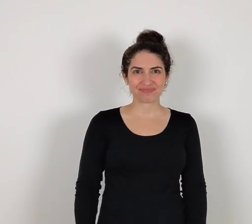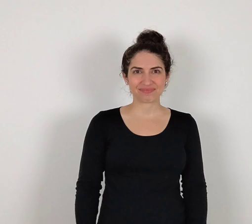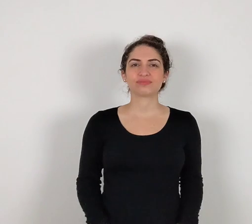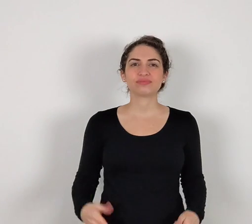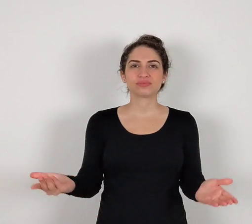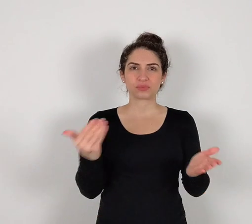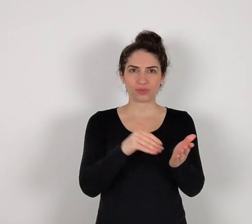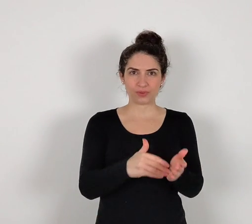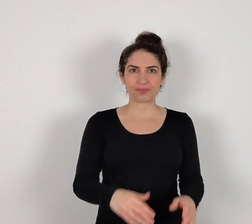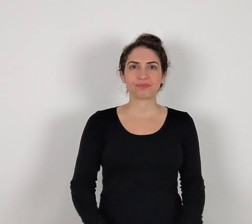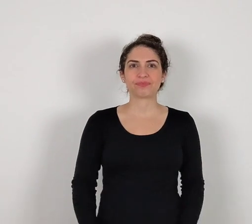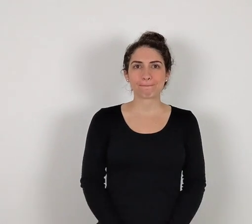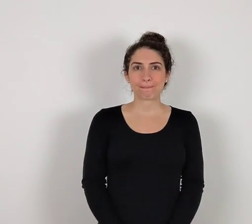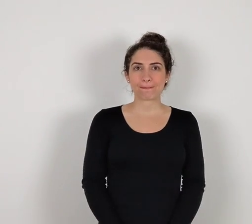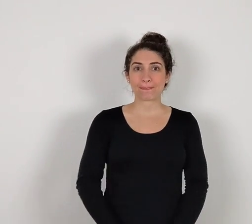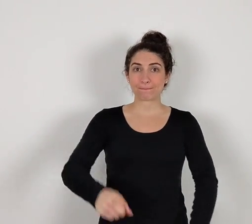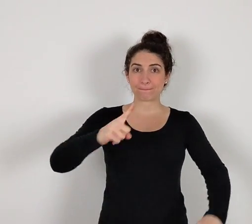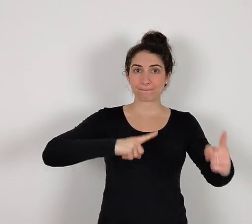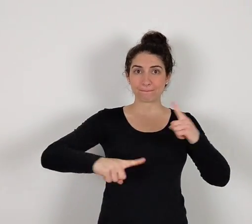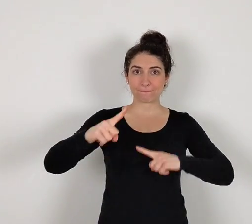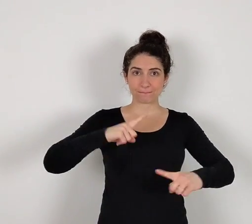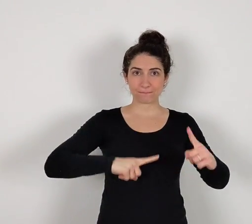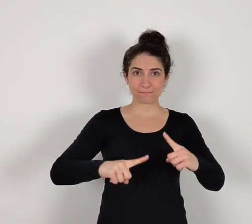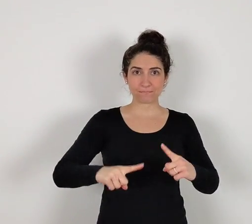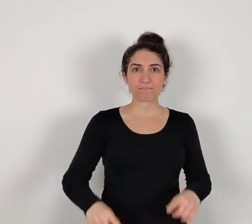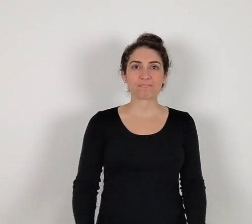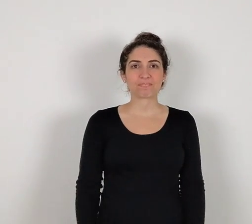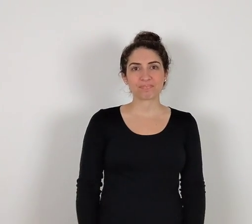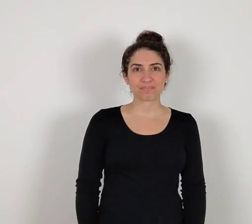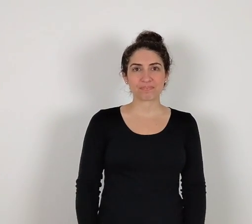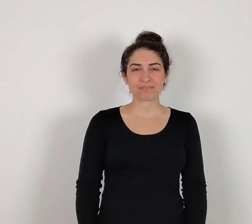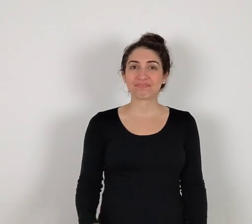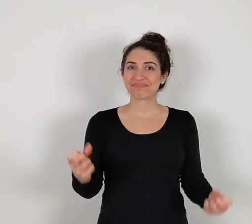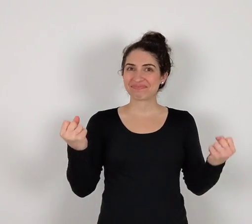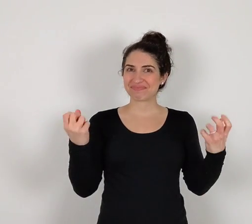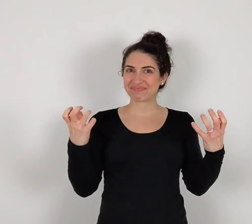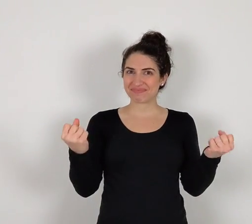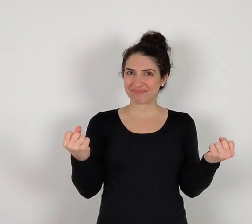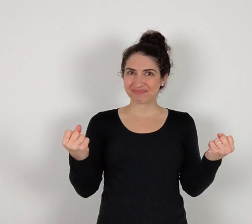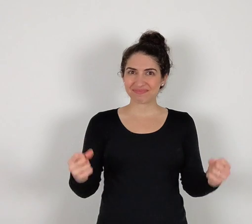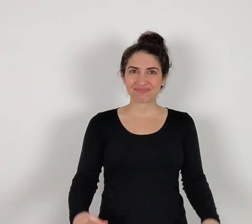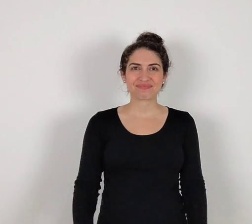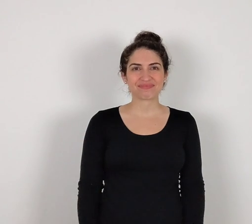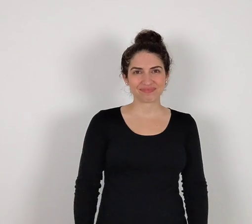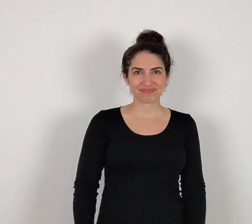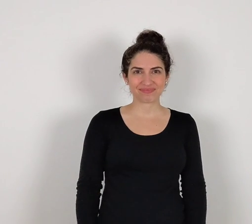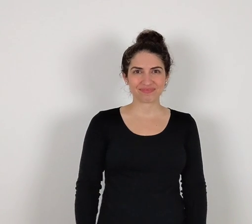Again: SIGN, SIGN.